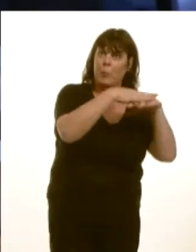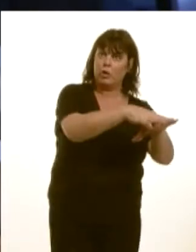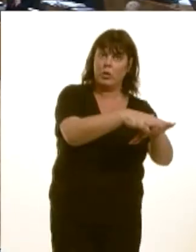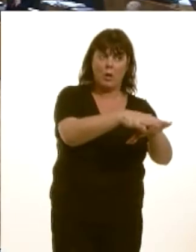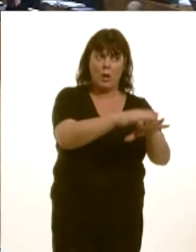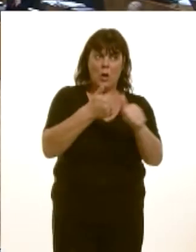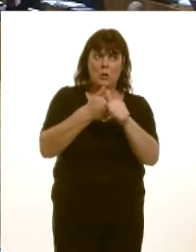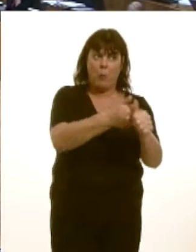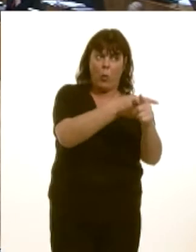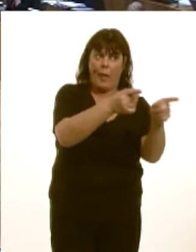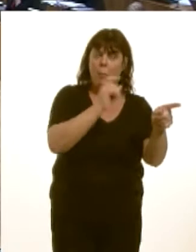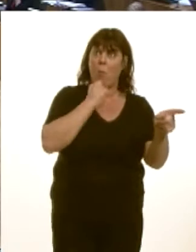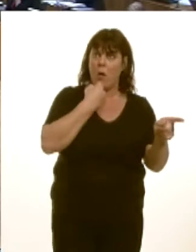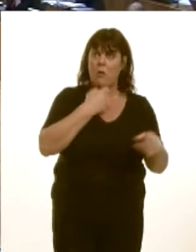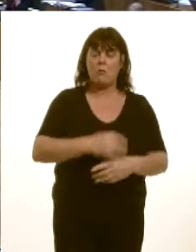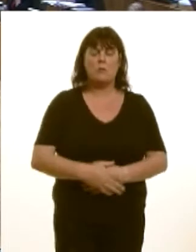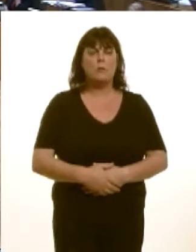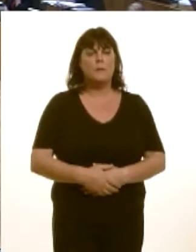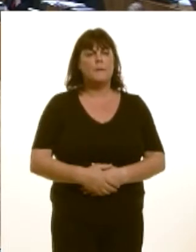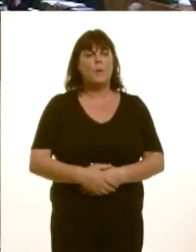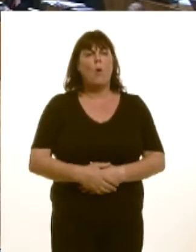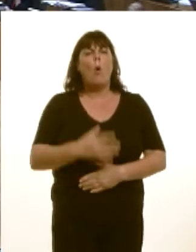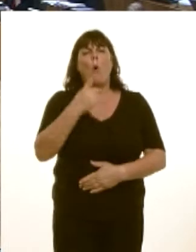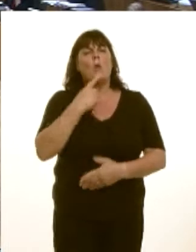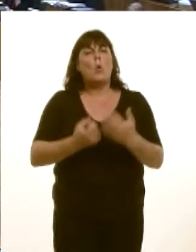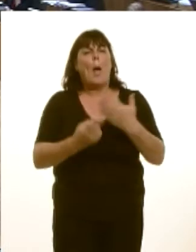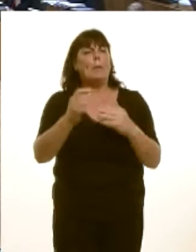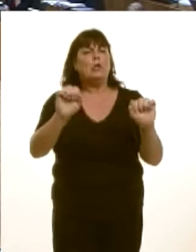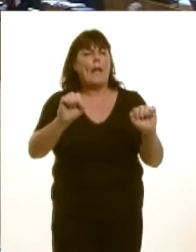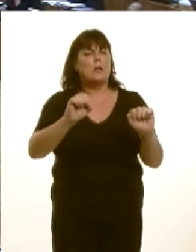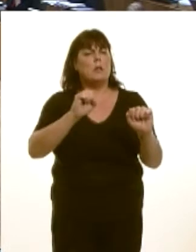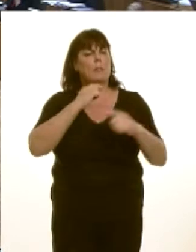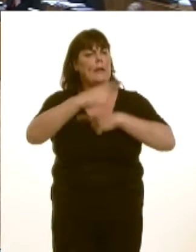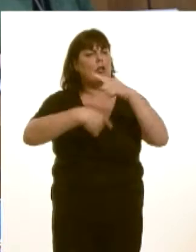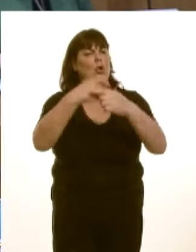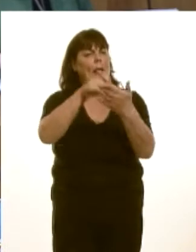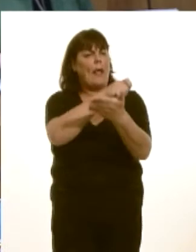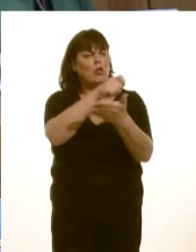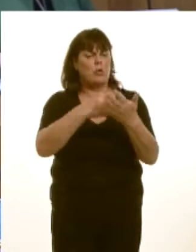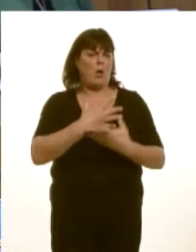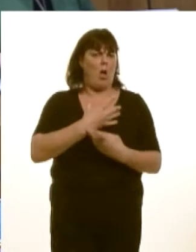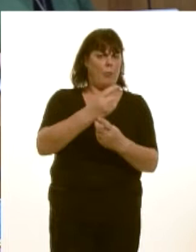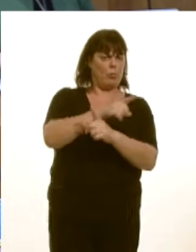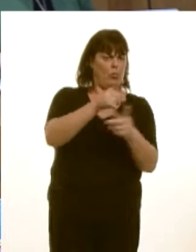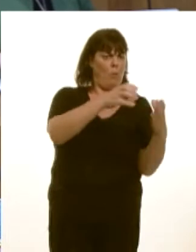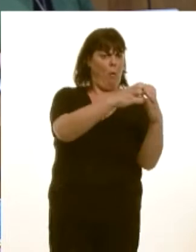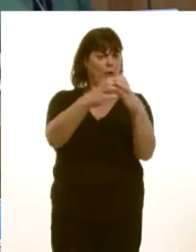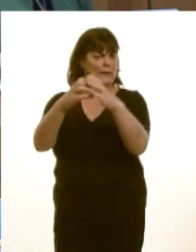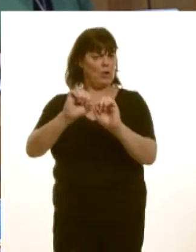Carwyn Jones: Well, it takes us beyond the election, so it is a matter for parties to put in their manifestos.